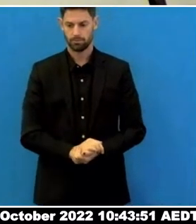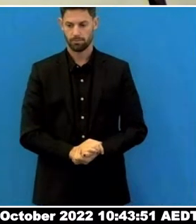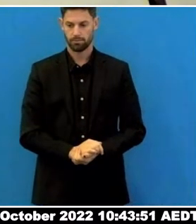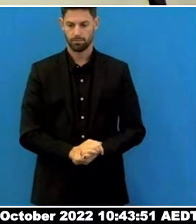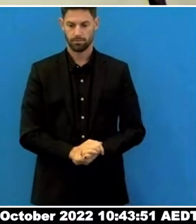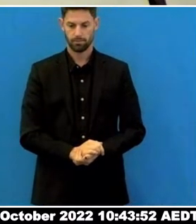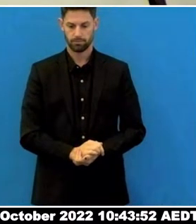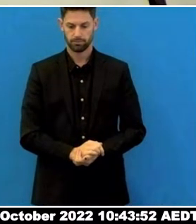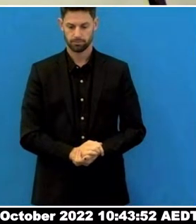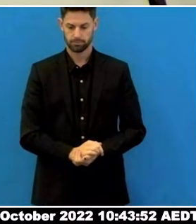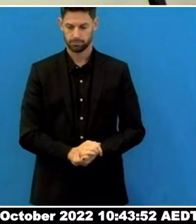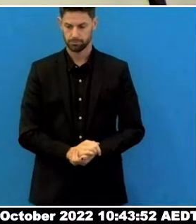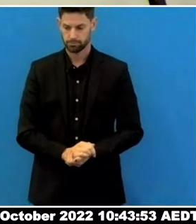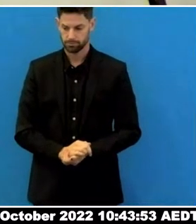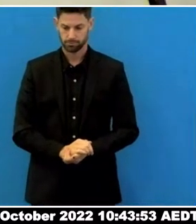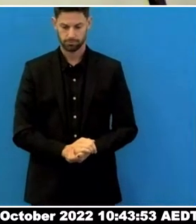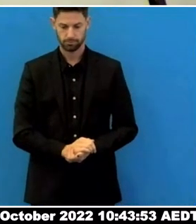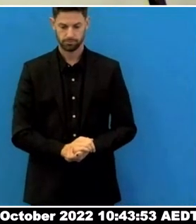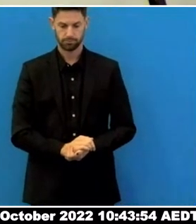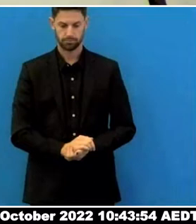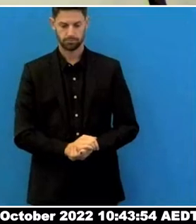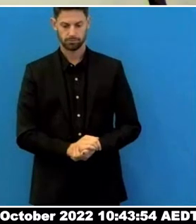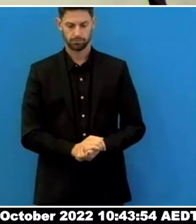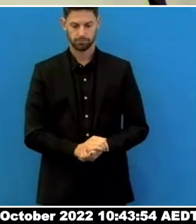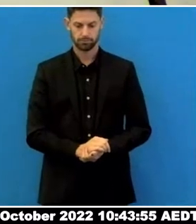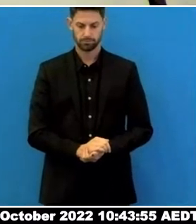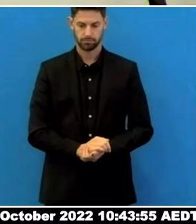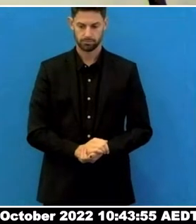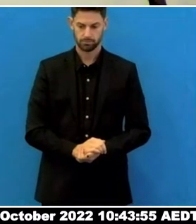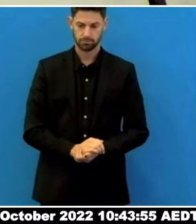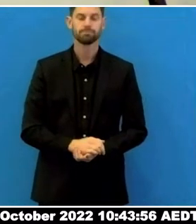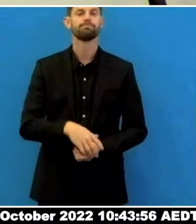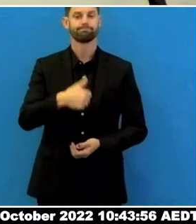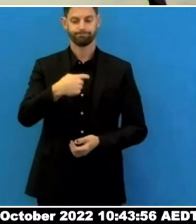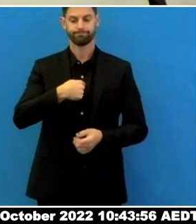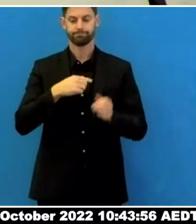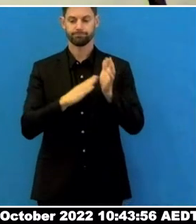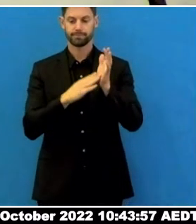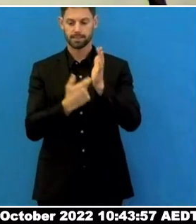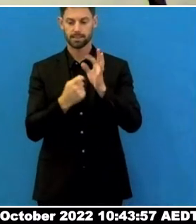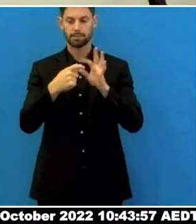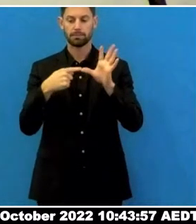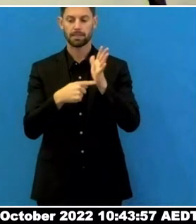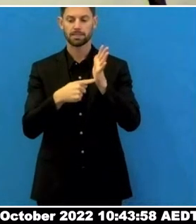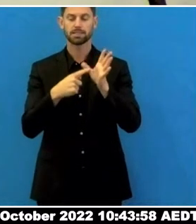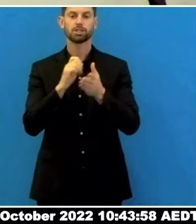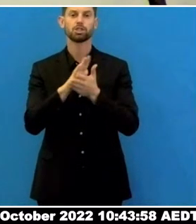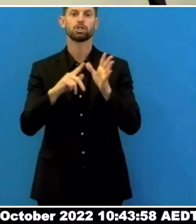Mr Bhattacharya, appearing for Mr Rahman. Thank you very much. Mr Rahman, thank you very much for coming to the Royal Commission.